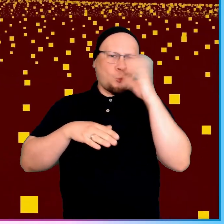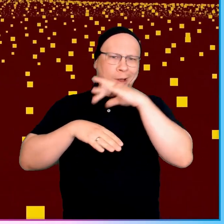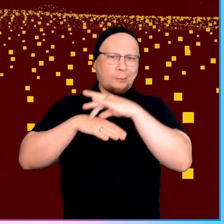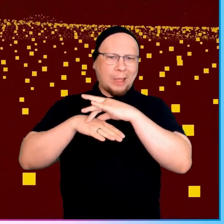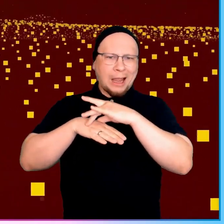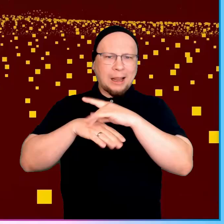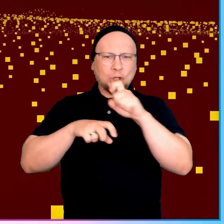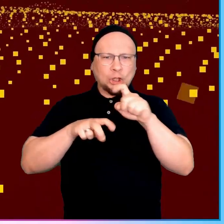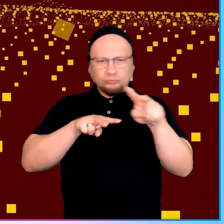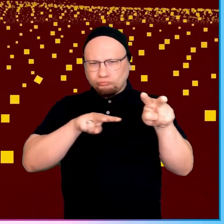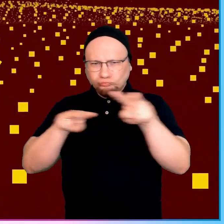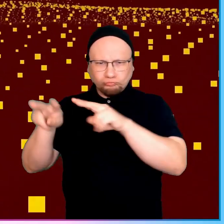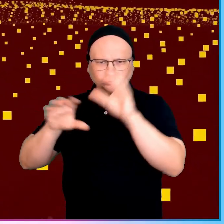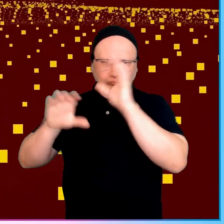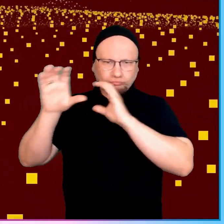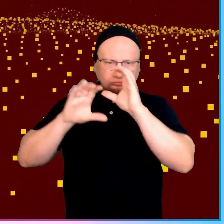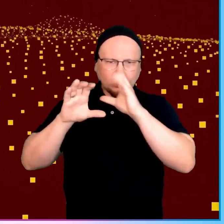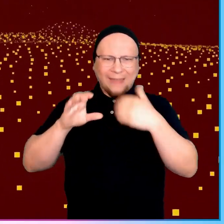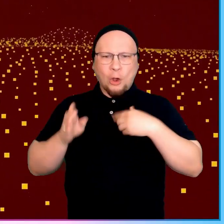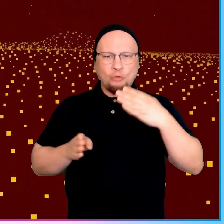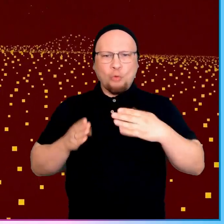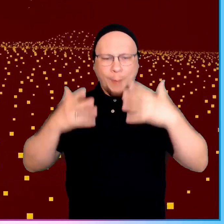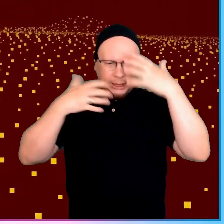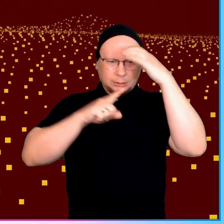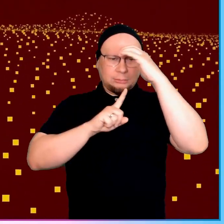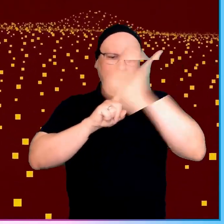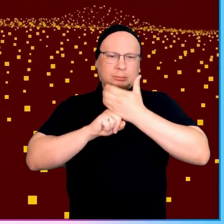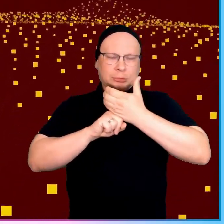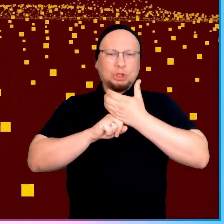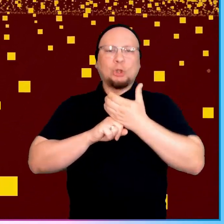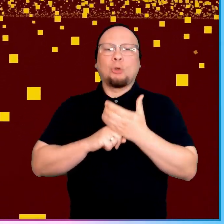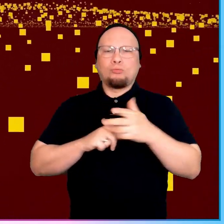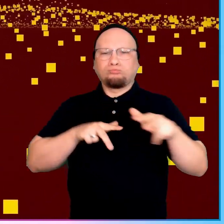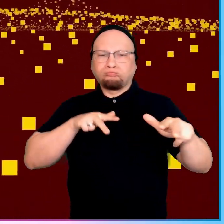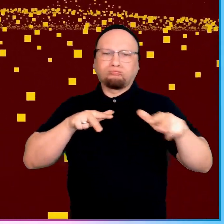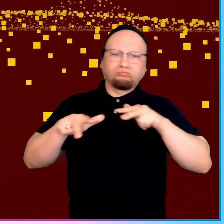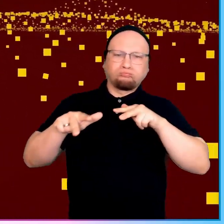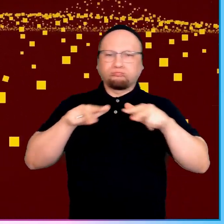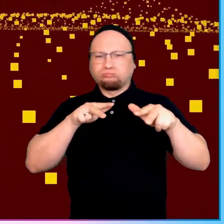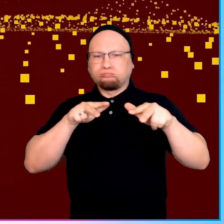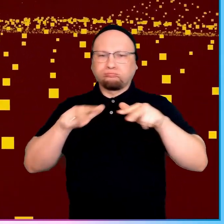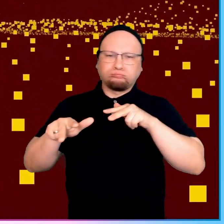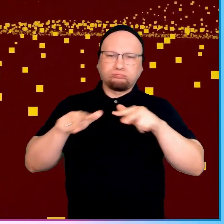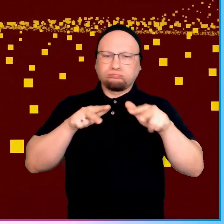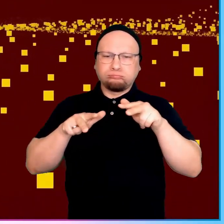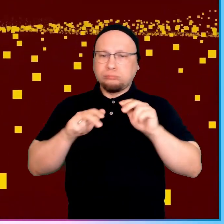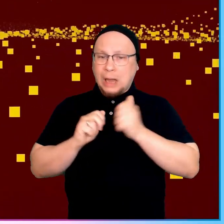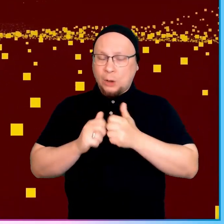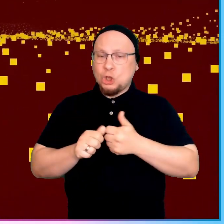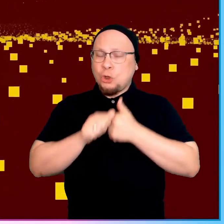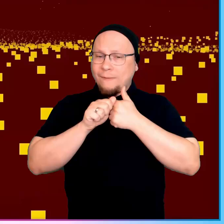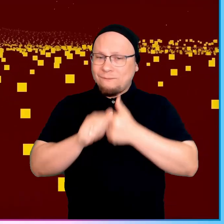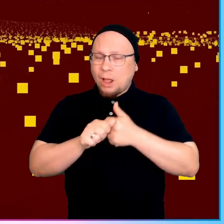upgradable exosuit, and are able to explore by following all sorts of musical audio cues that